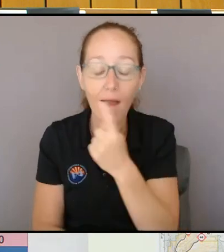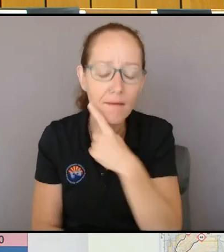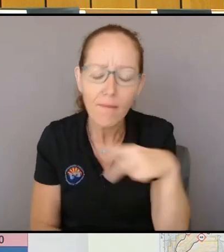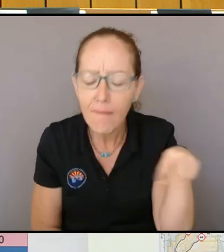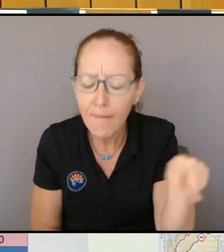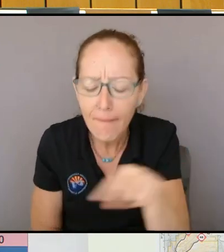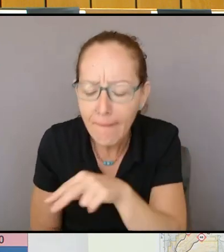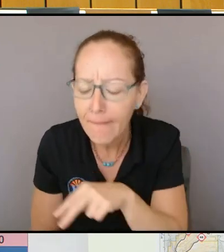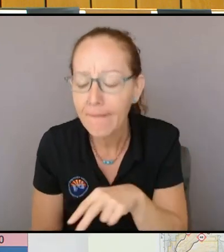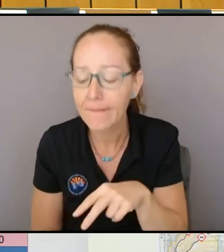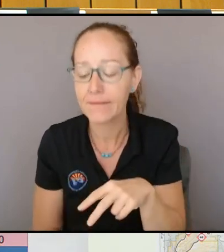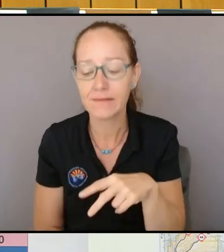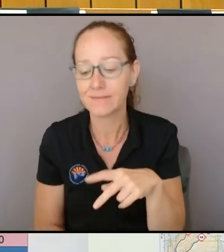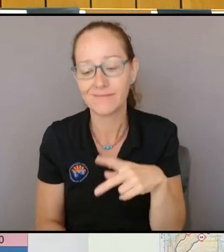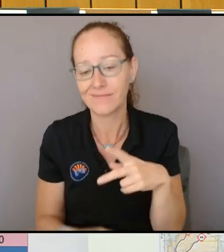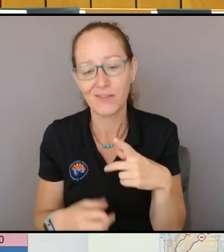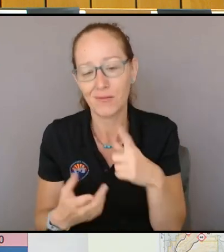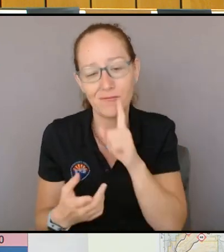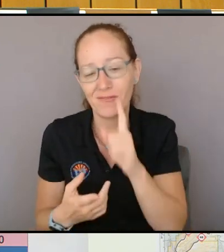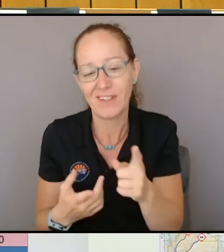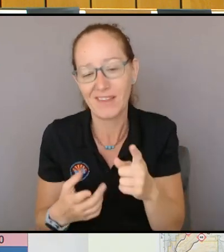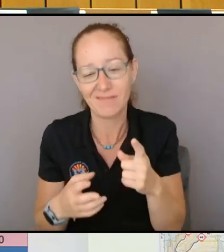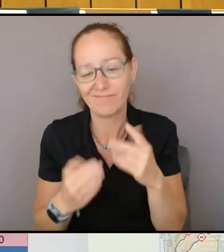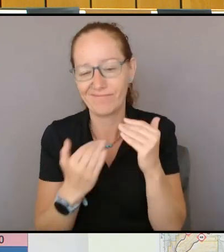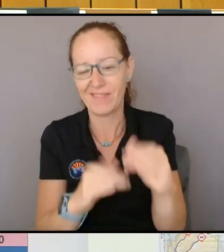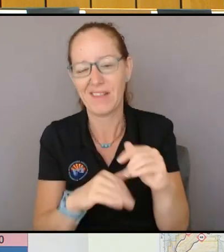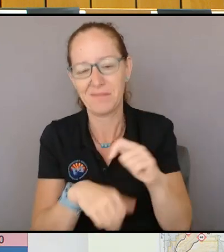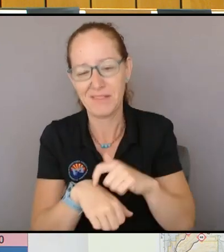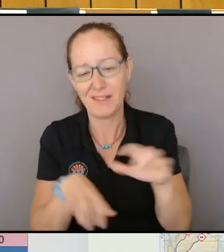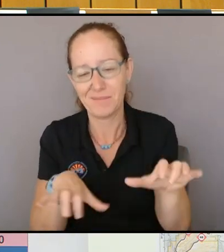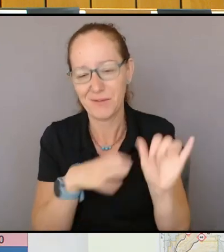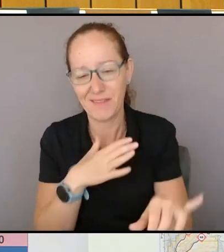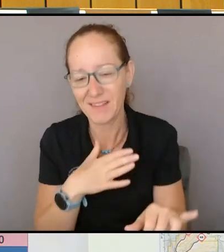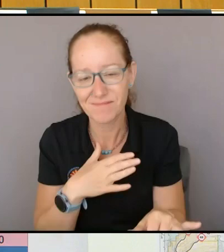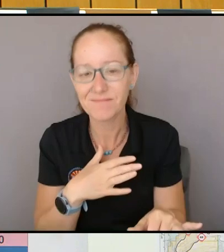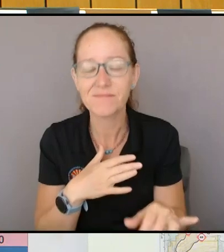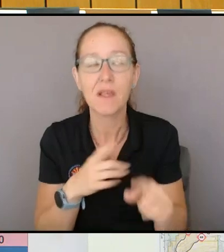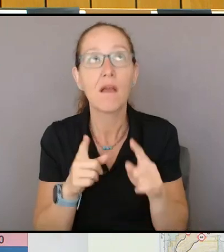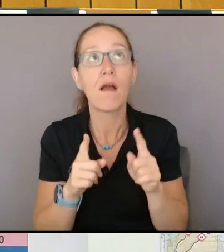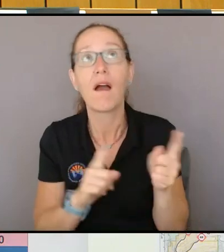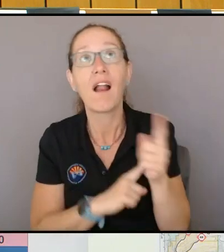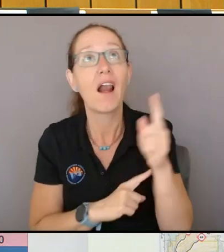so long. They tried that and then once it got so high that they couldn't provide us with actionable information